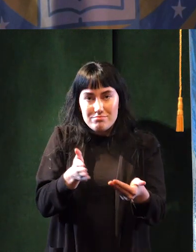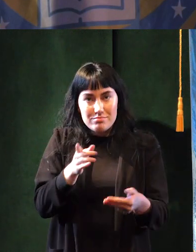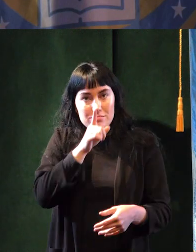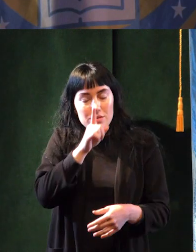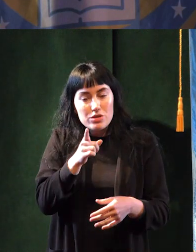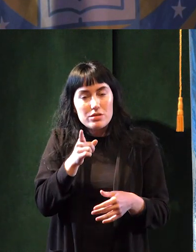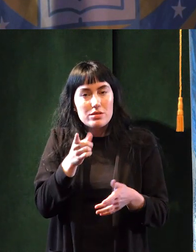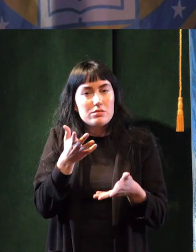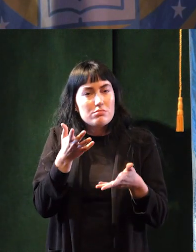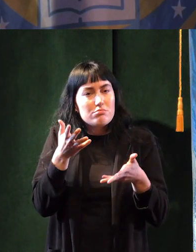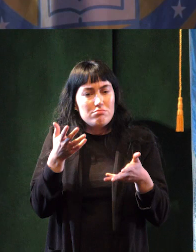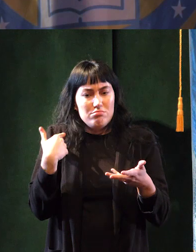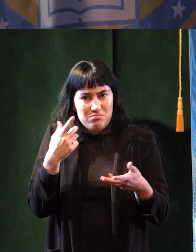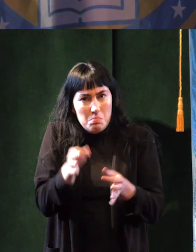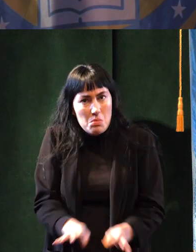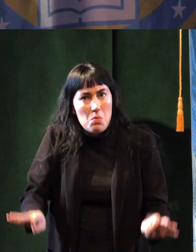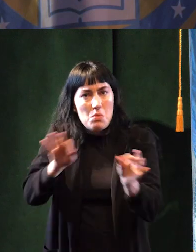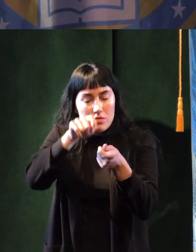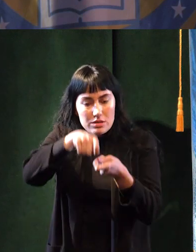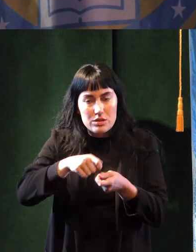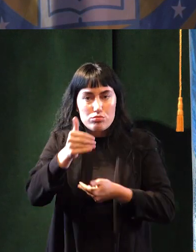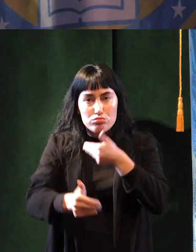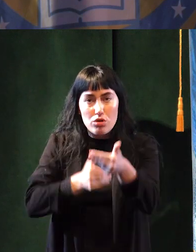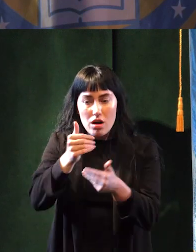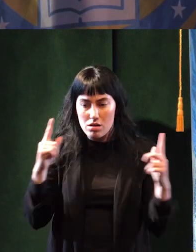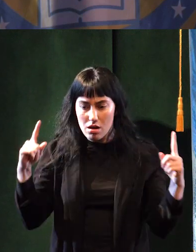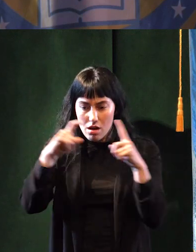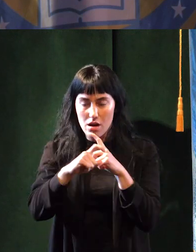the dimmer switch but there is a delicate detailed and complicated